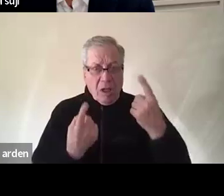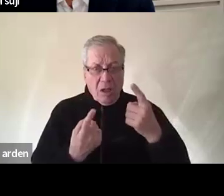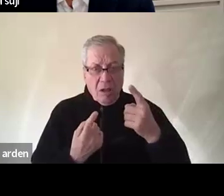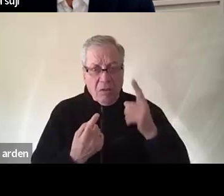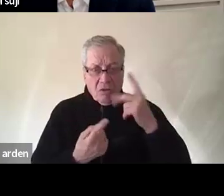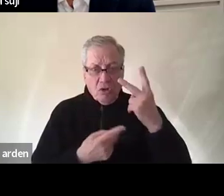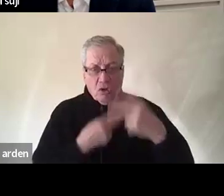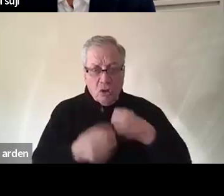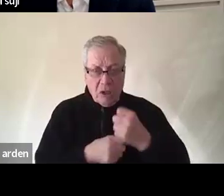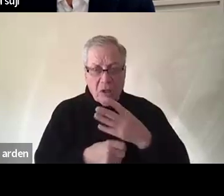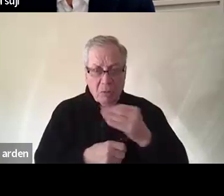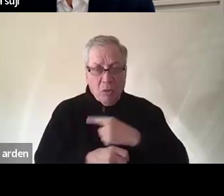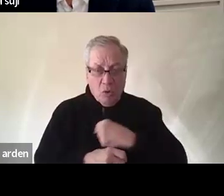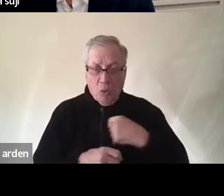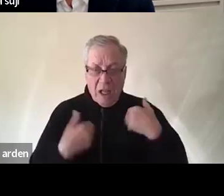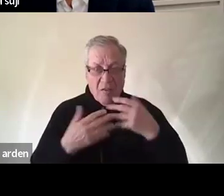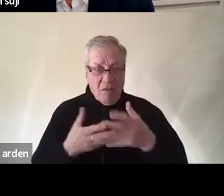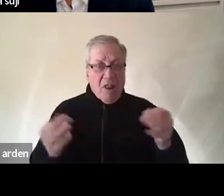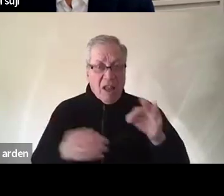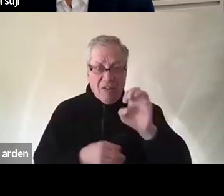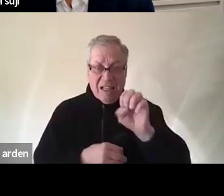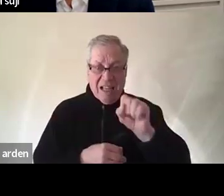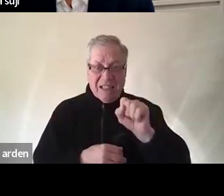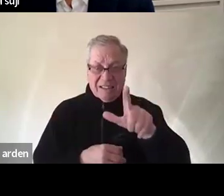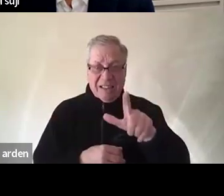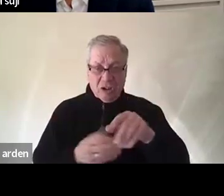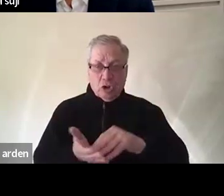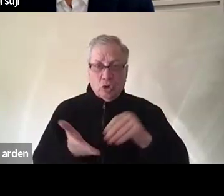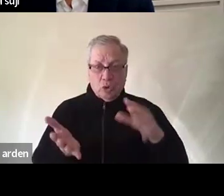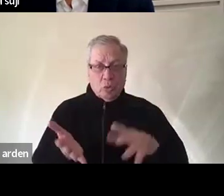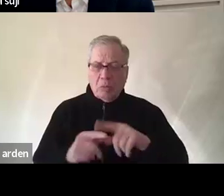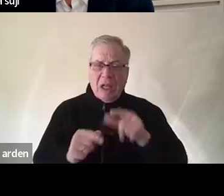although we have a lot of ESL students. But that has not been an issue.